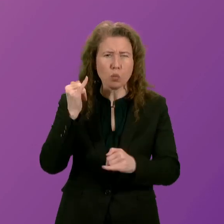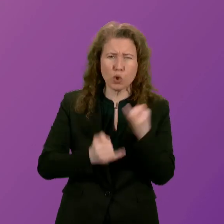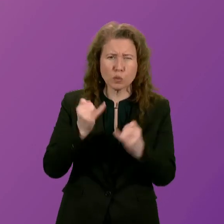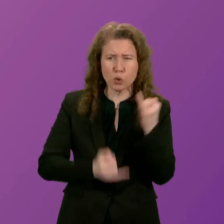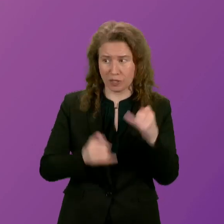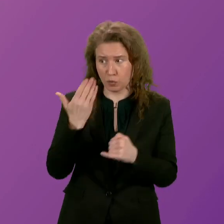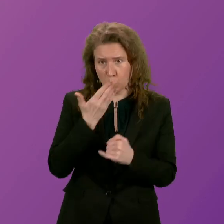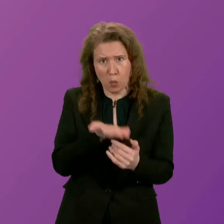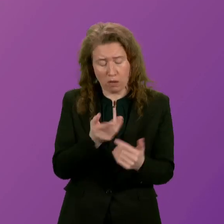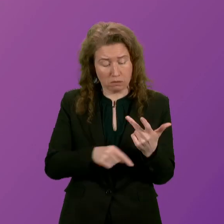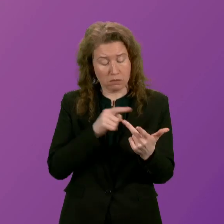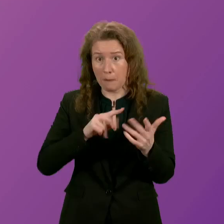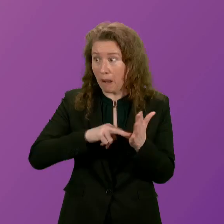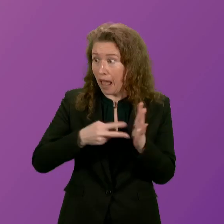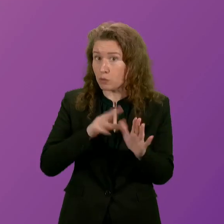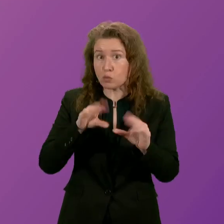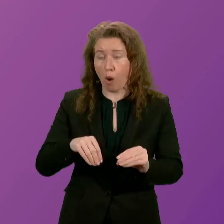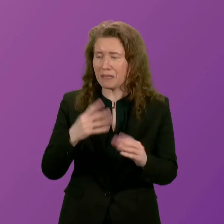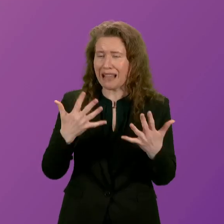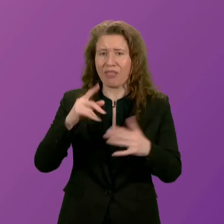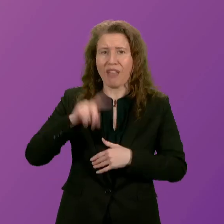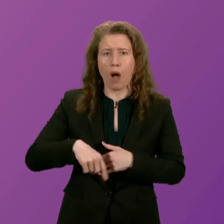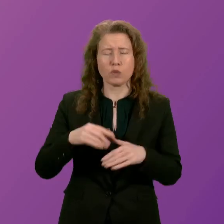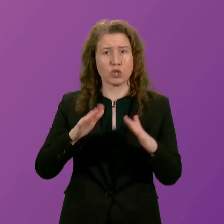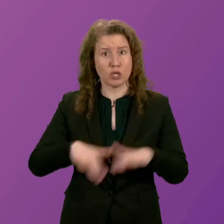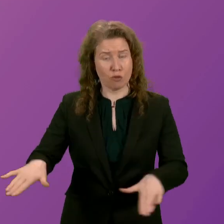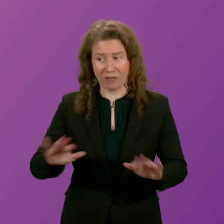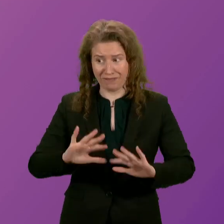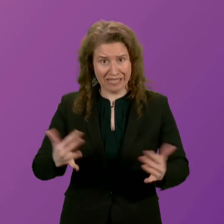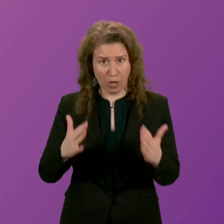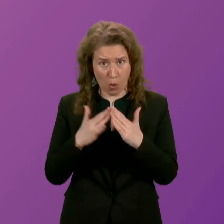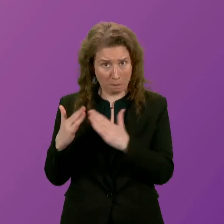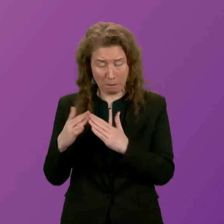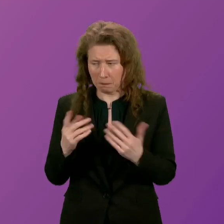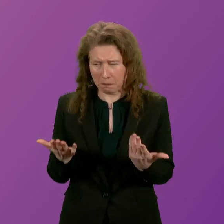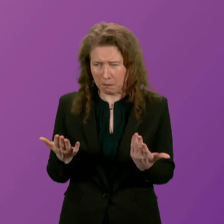no plan to end the scandal of 10,000 homeless children on John Swinney’s watch.